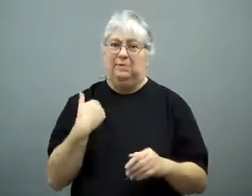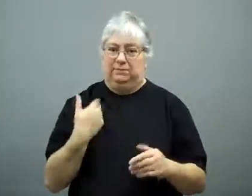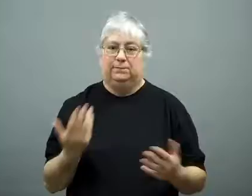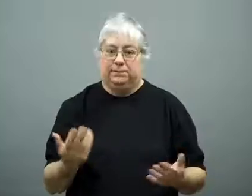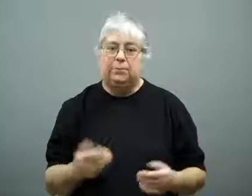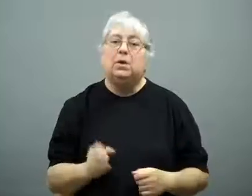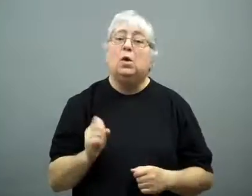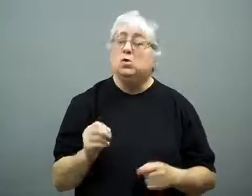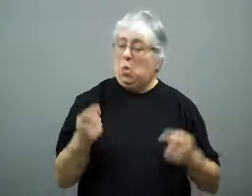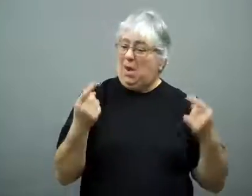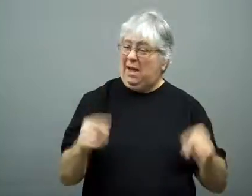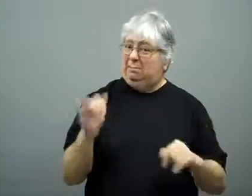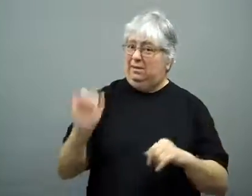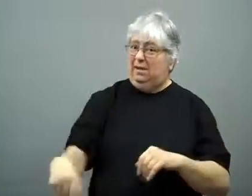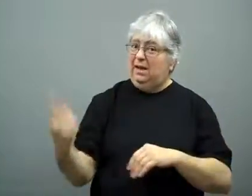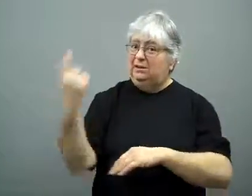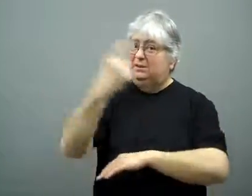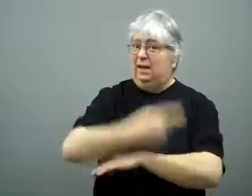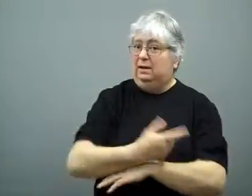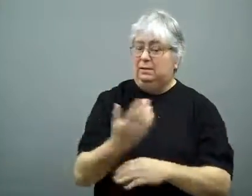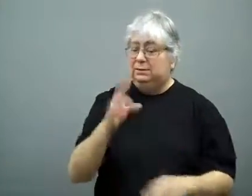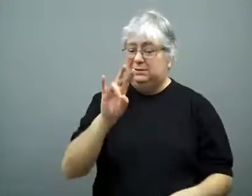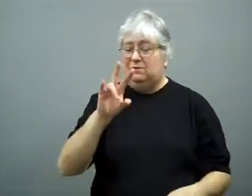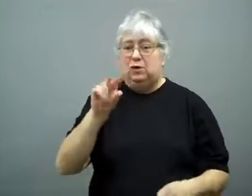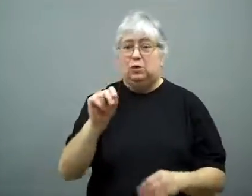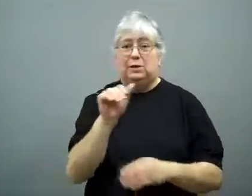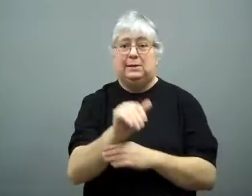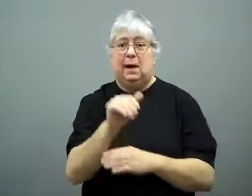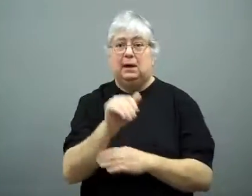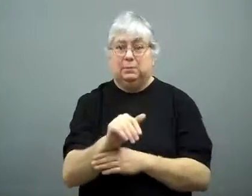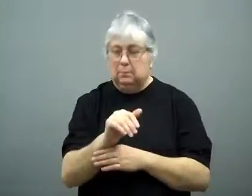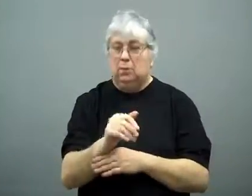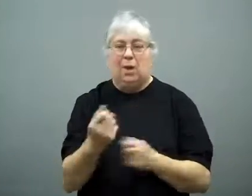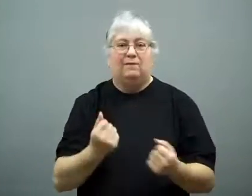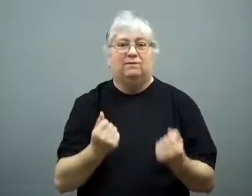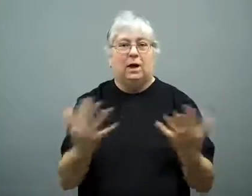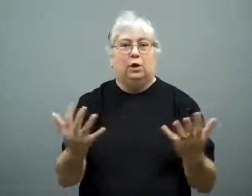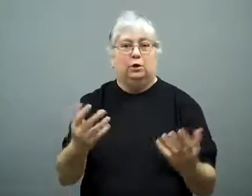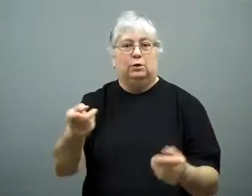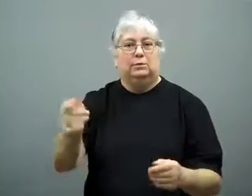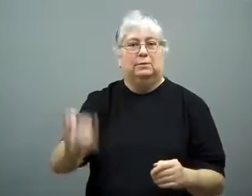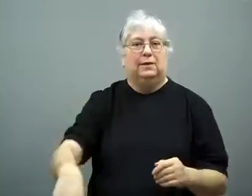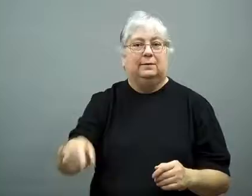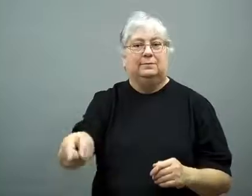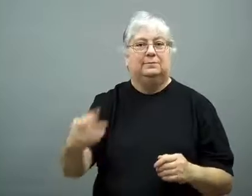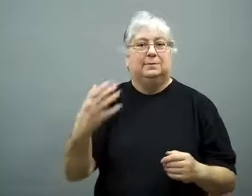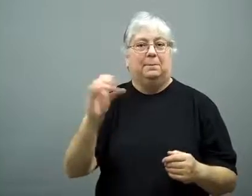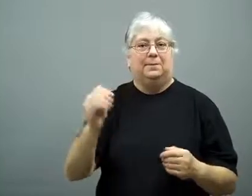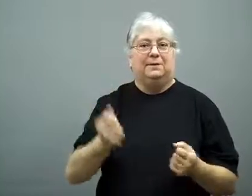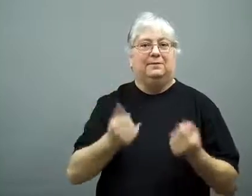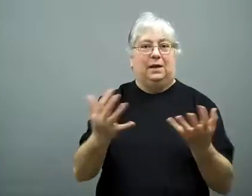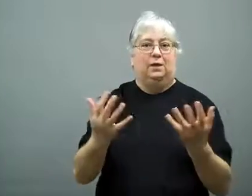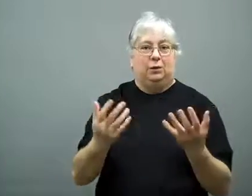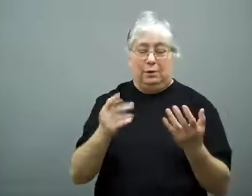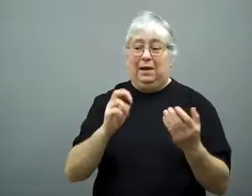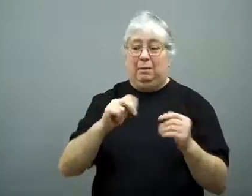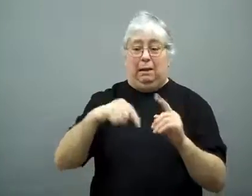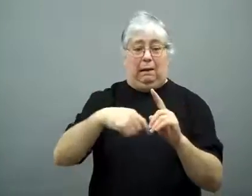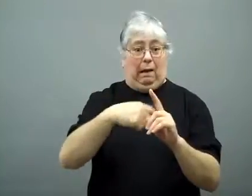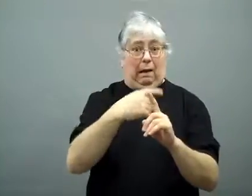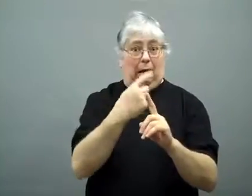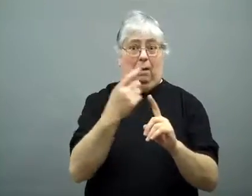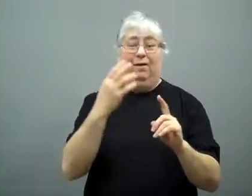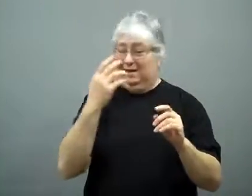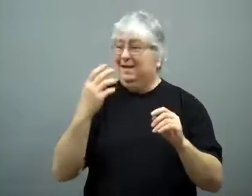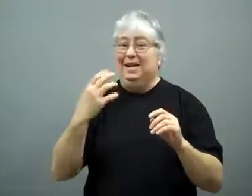So on that day, at 7:30 pm, a fire started at the plant.